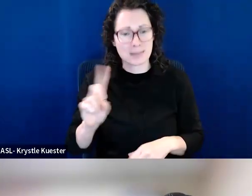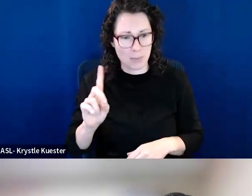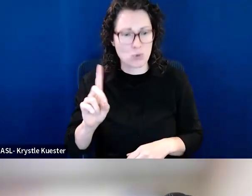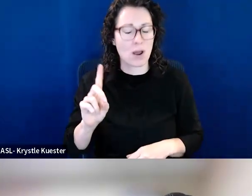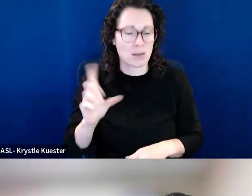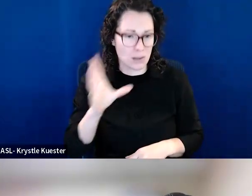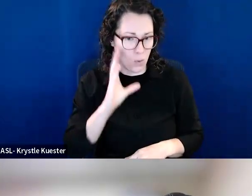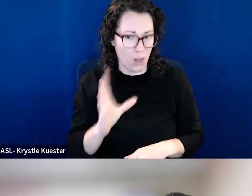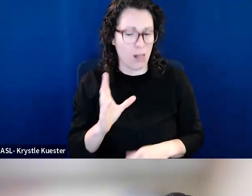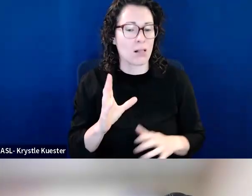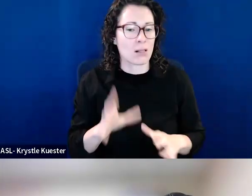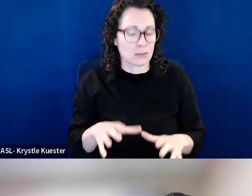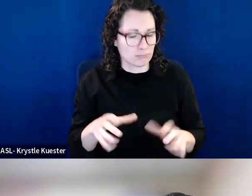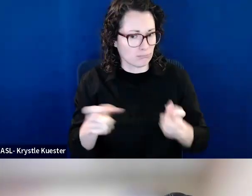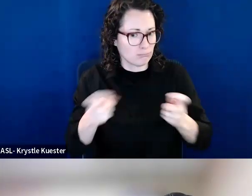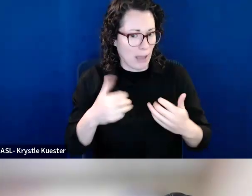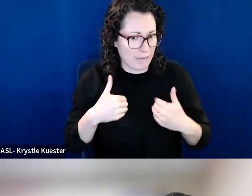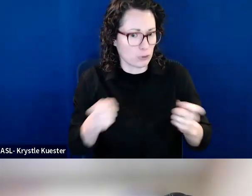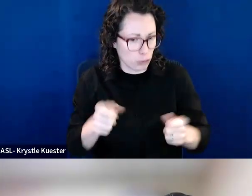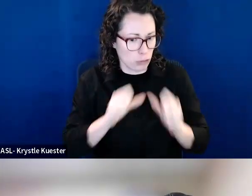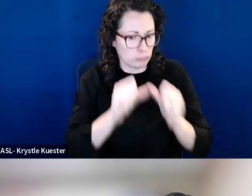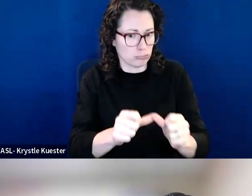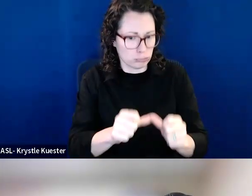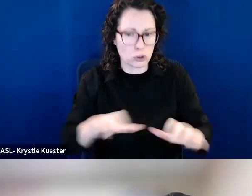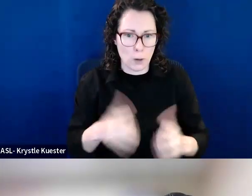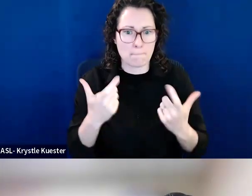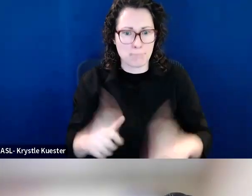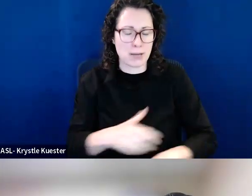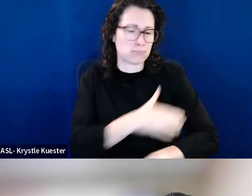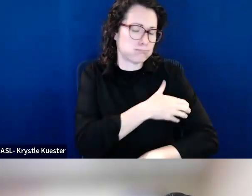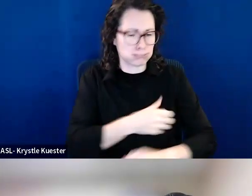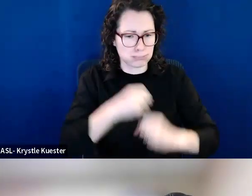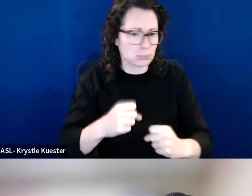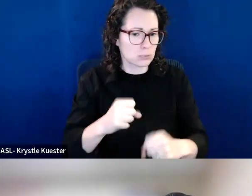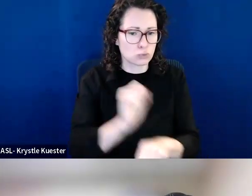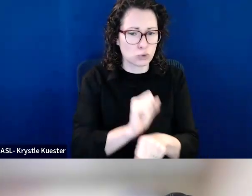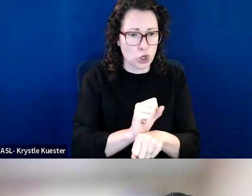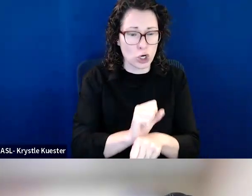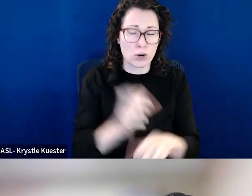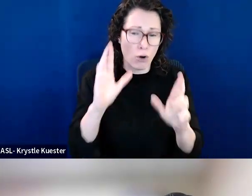um have control and we'll be able to do this big and bold work um uh as early as 2029.